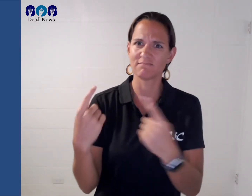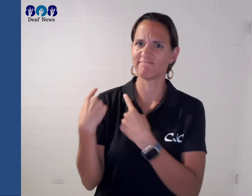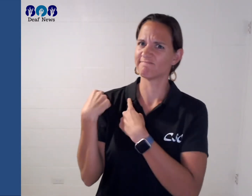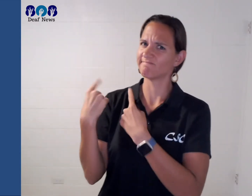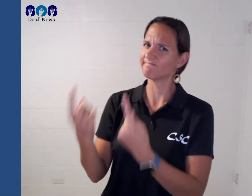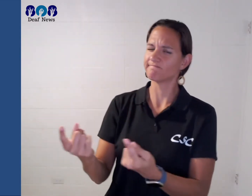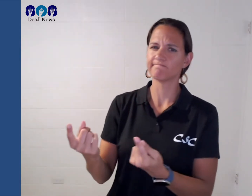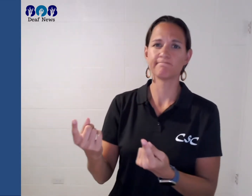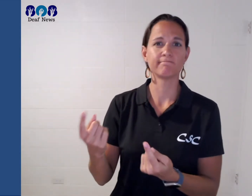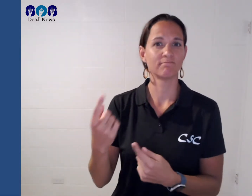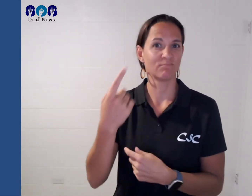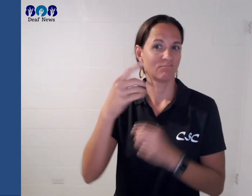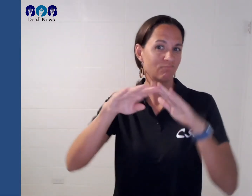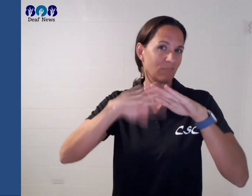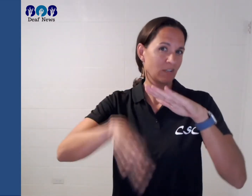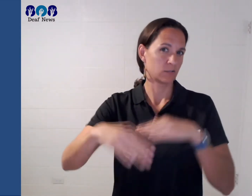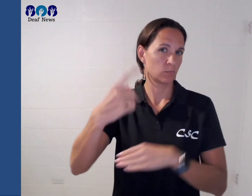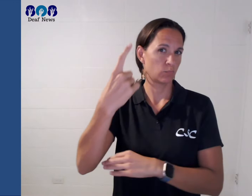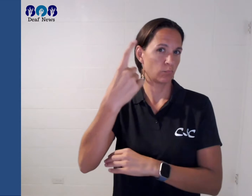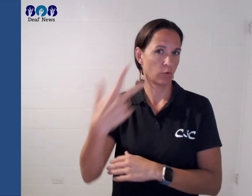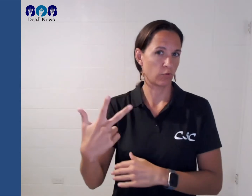He has been encouraging residents for a while now,